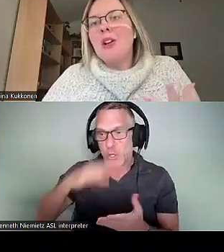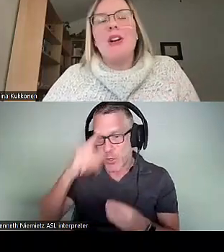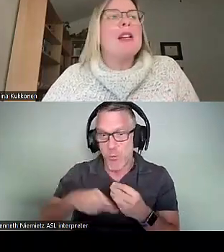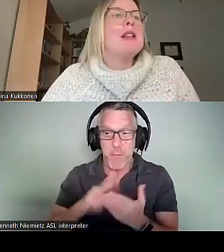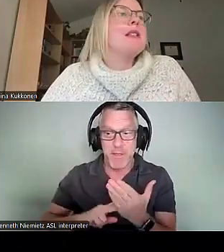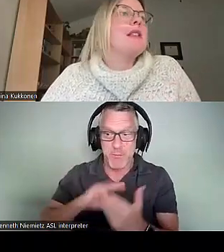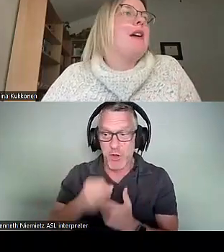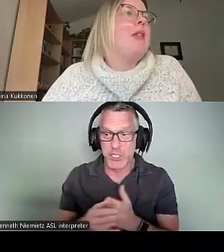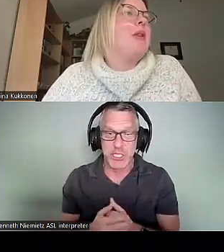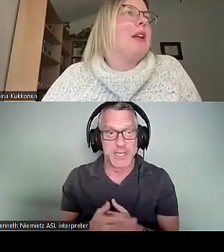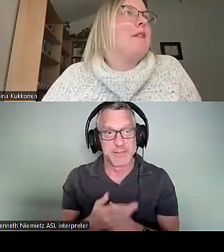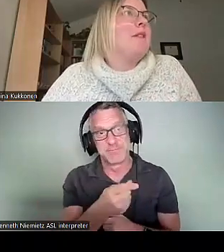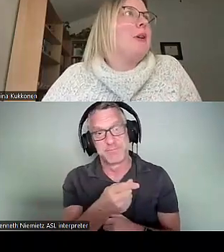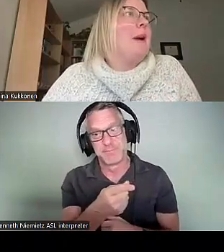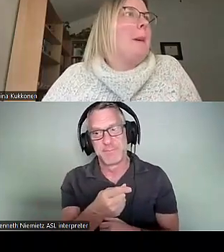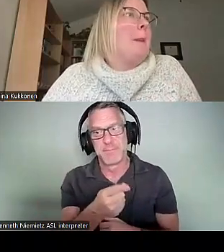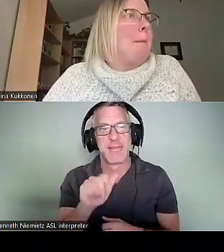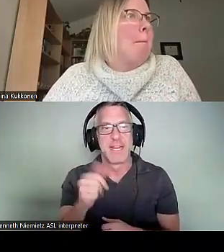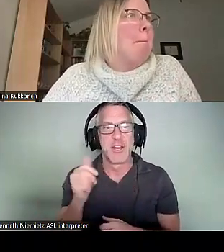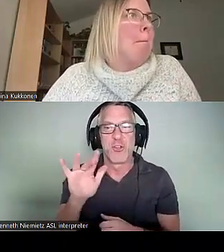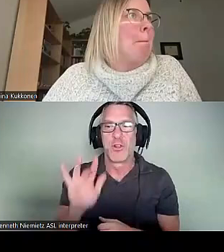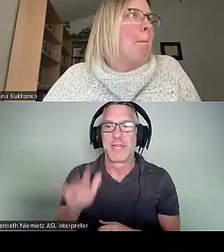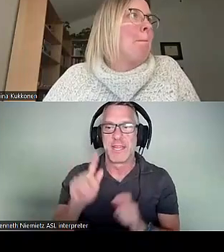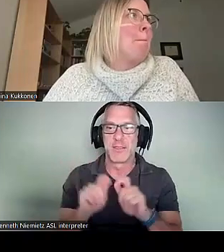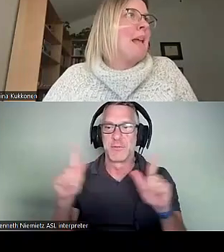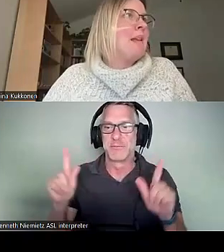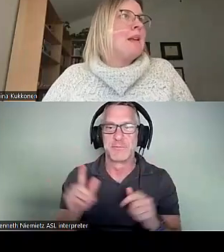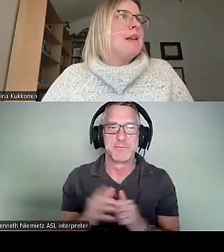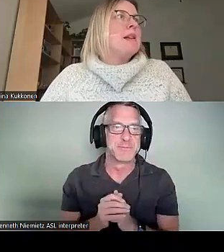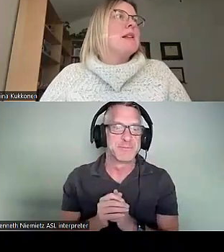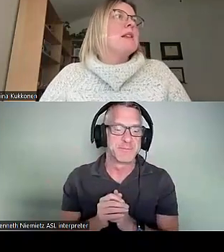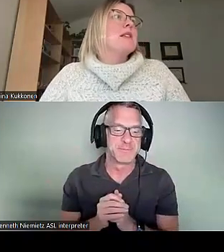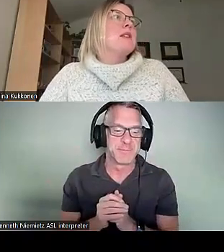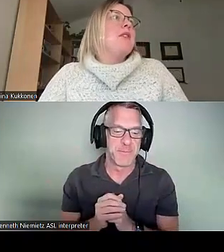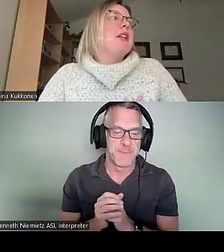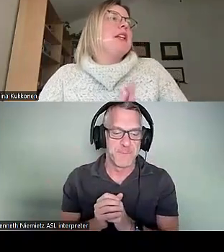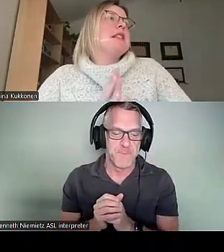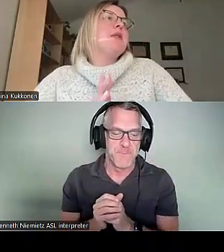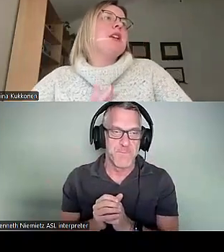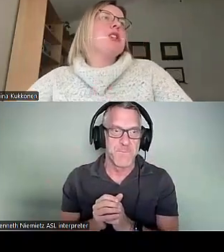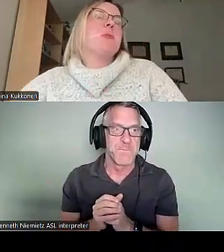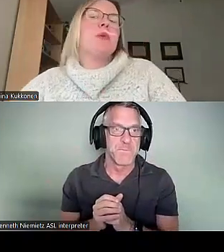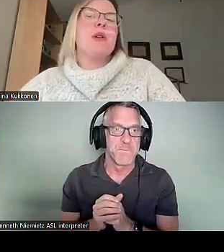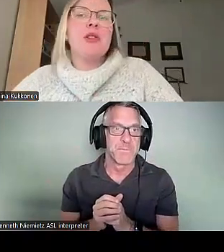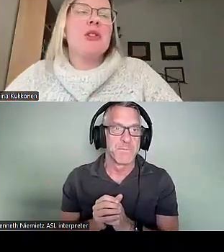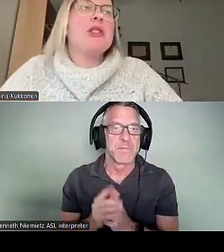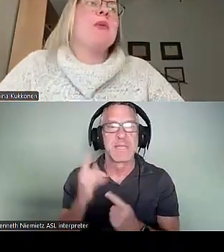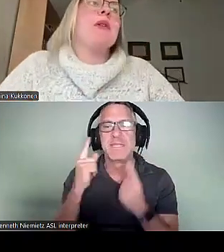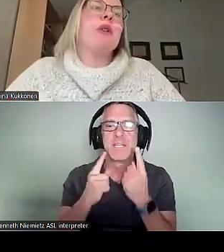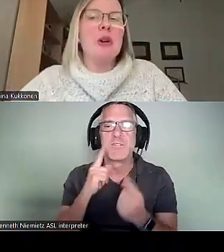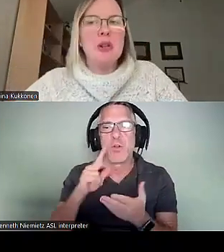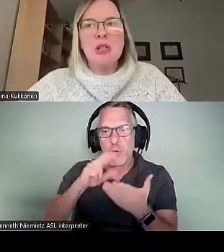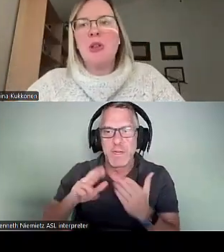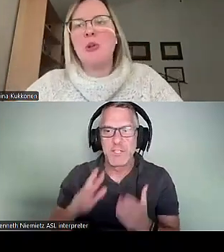here is another link for you there. So finally, considerations for researchers that we've learned